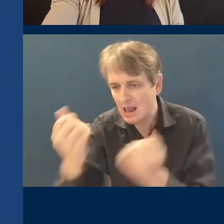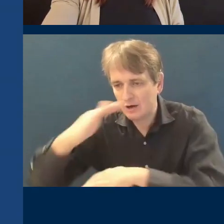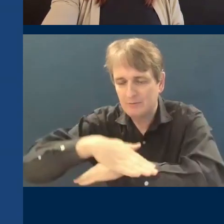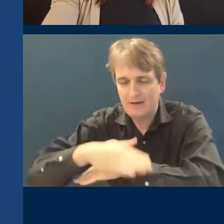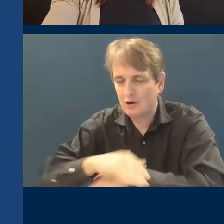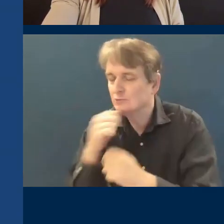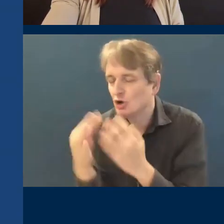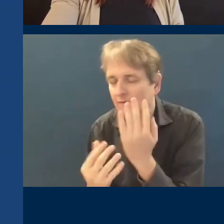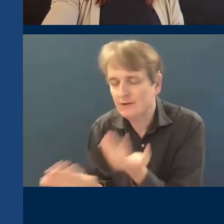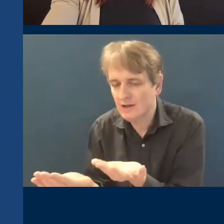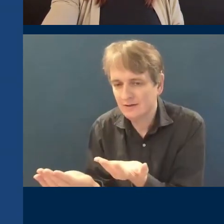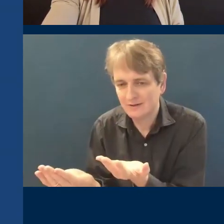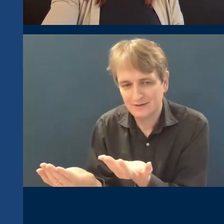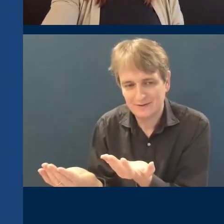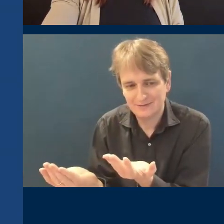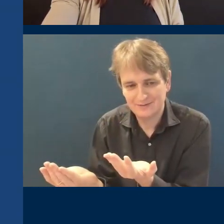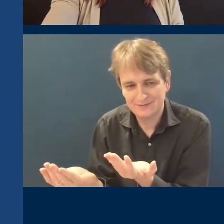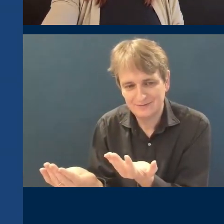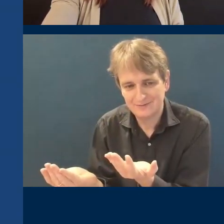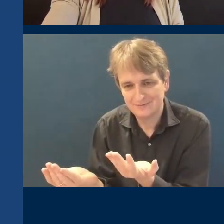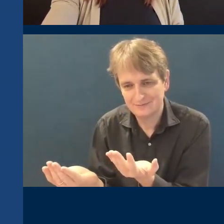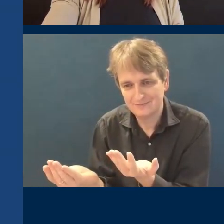a lot of the platforms don't have that option.